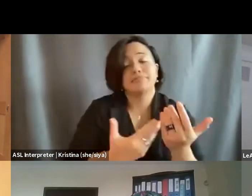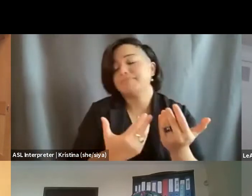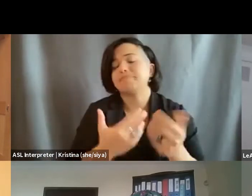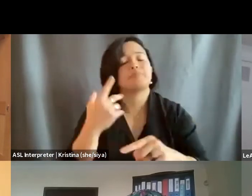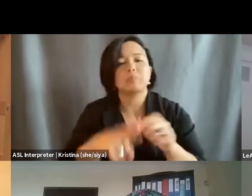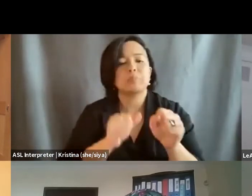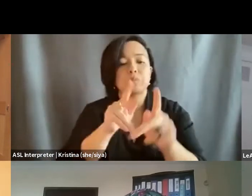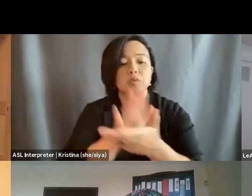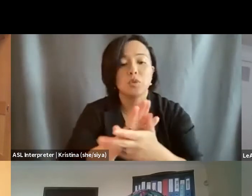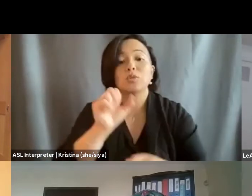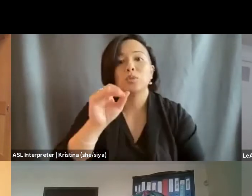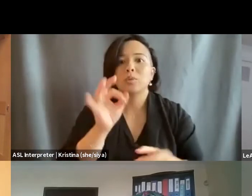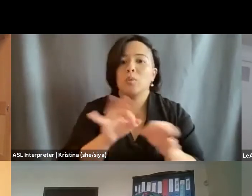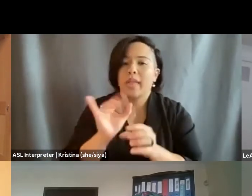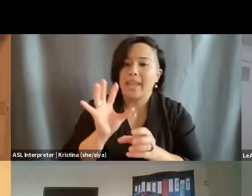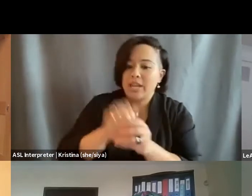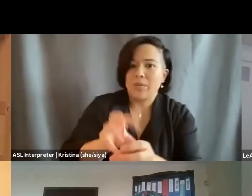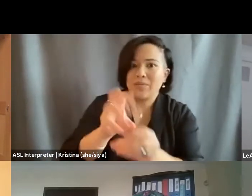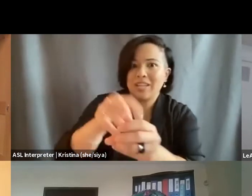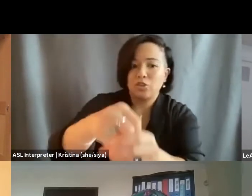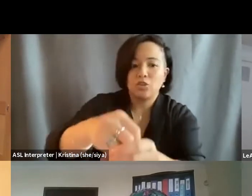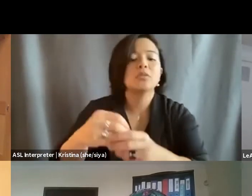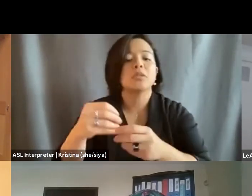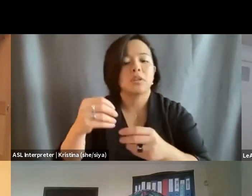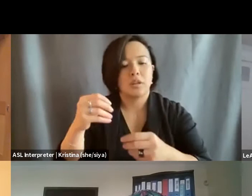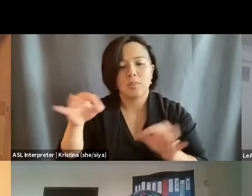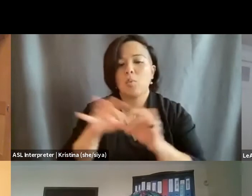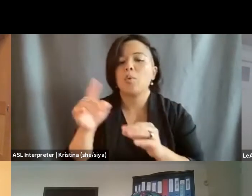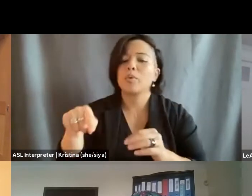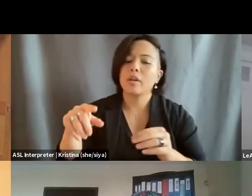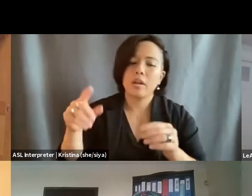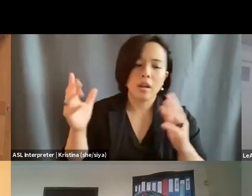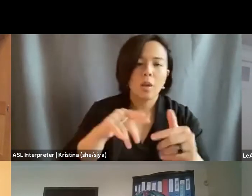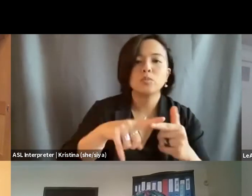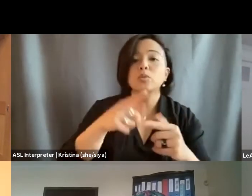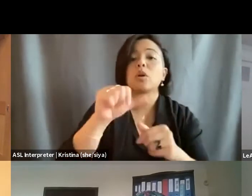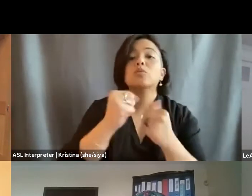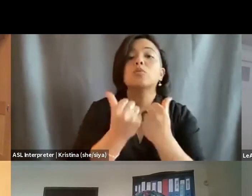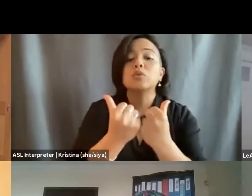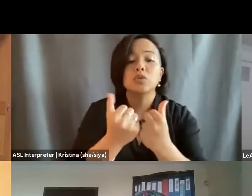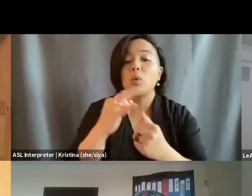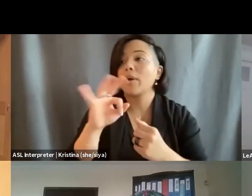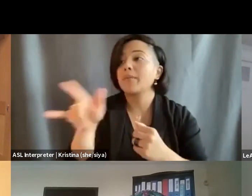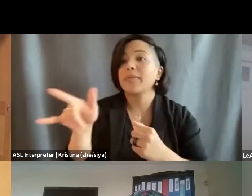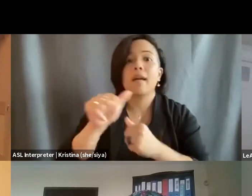Natasha,